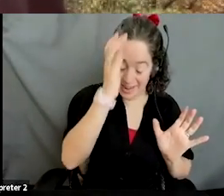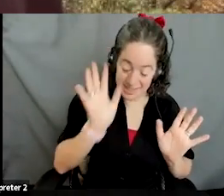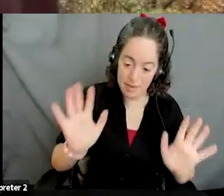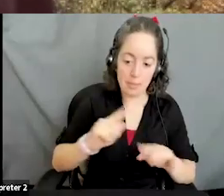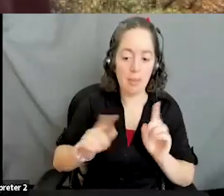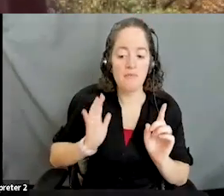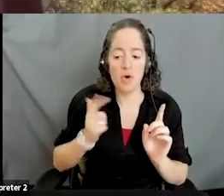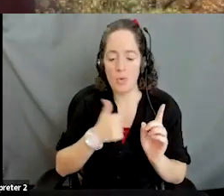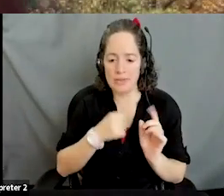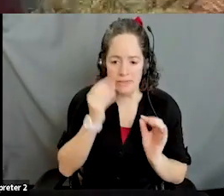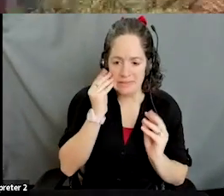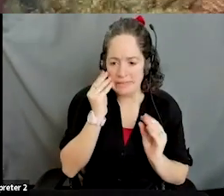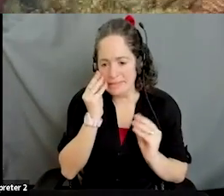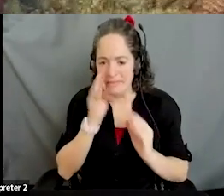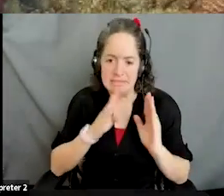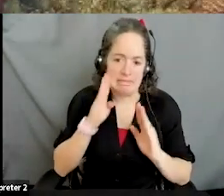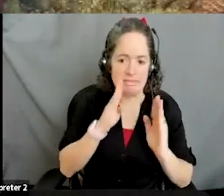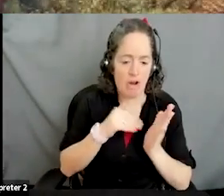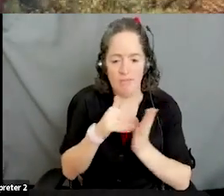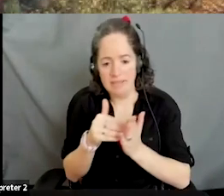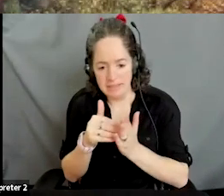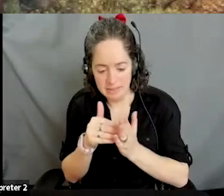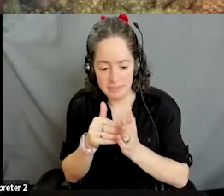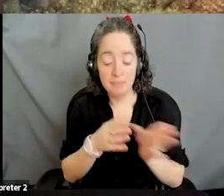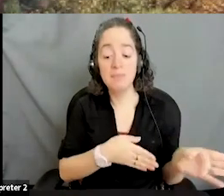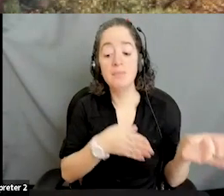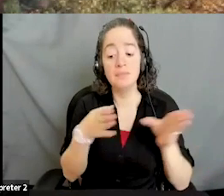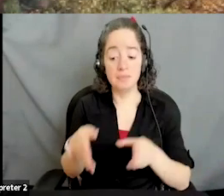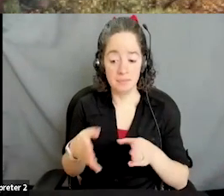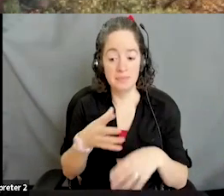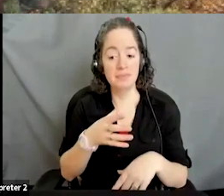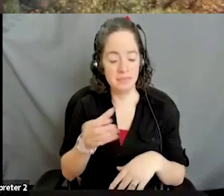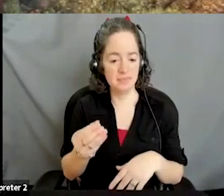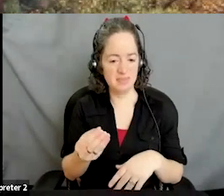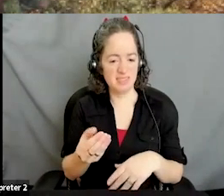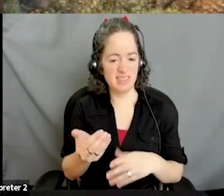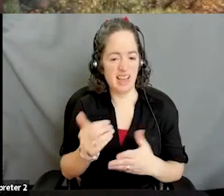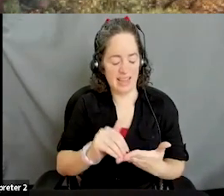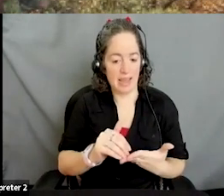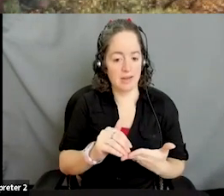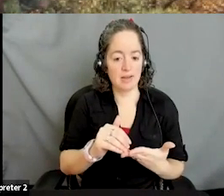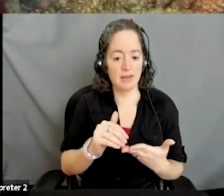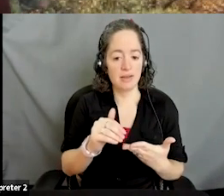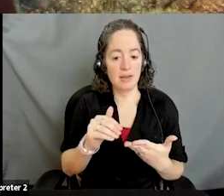Another is the complexity of accessibility, just as in terms of figuring out